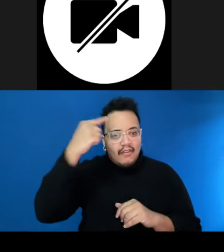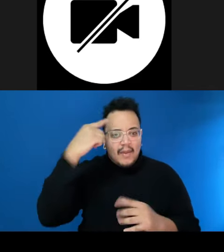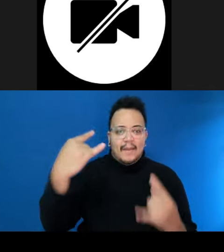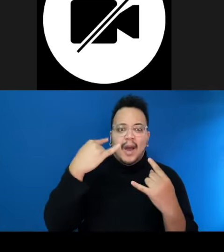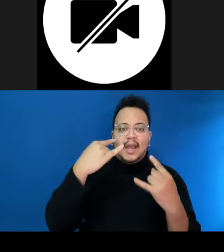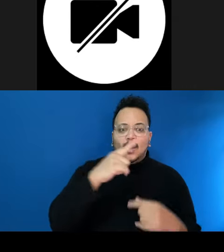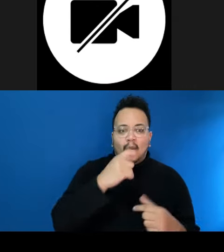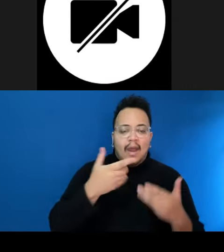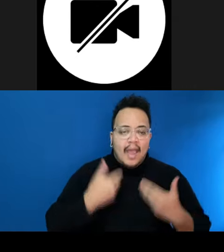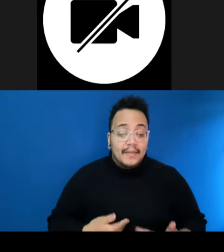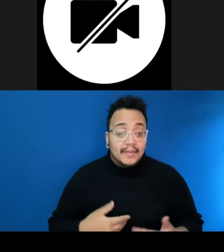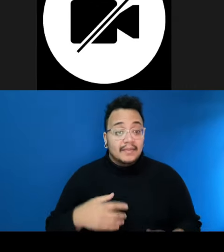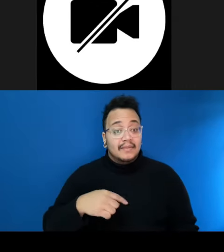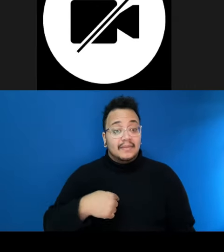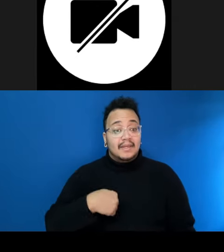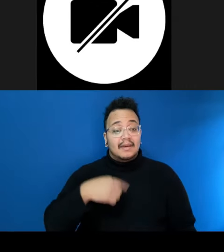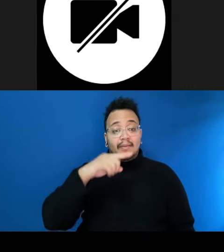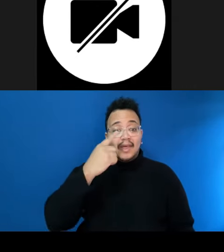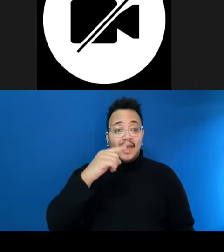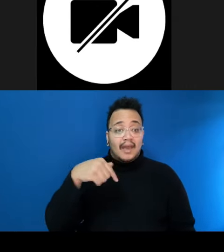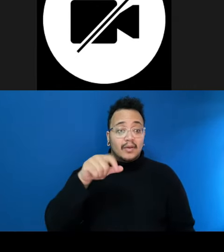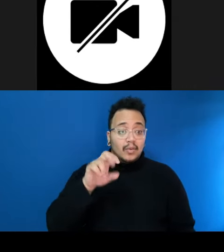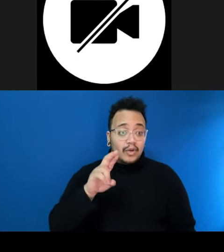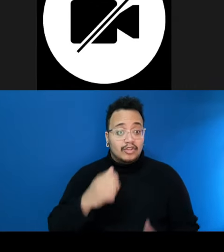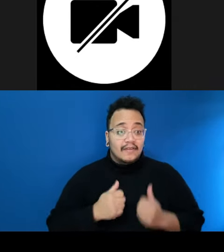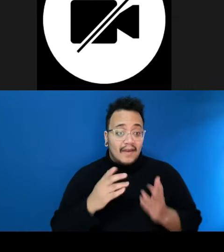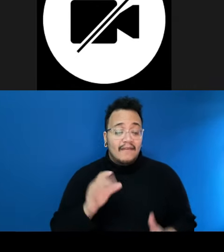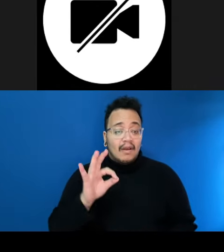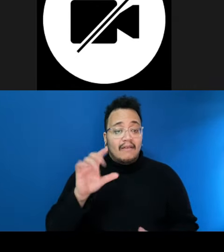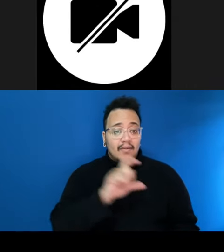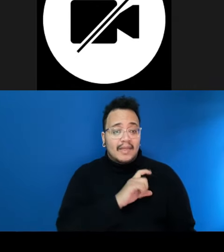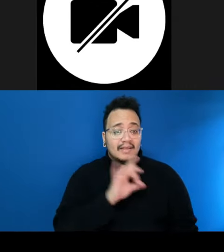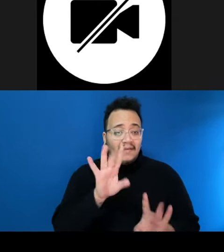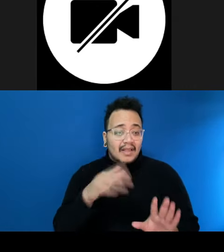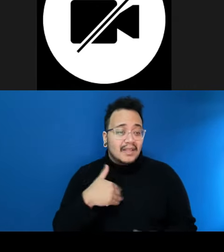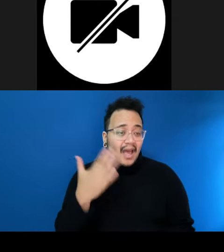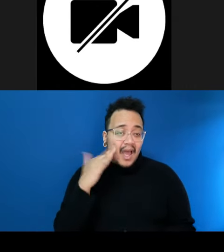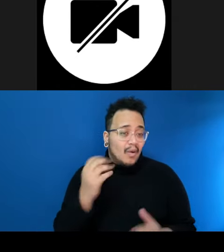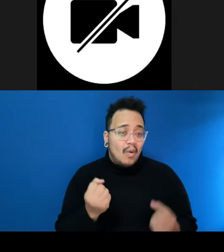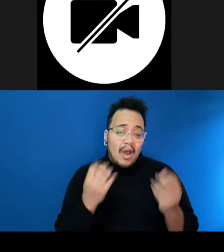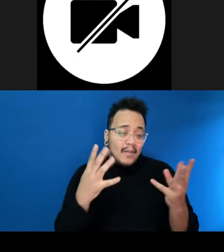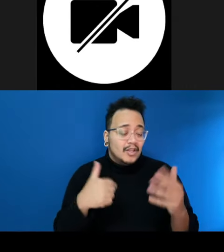"As a Black survivor of police violence, "I don't know how much more I can take."